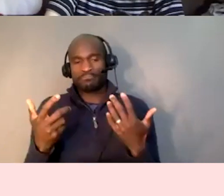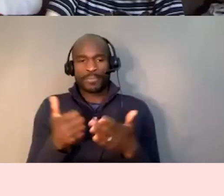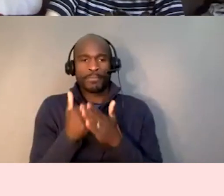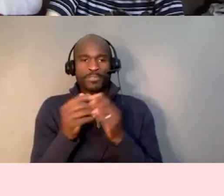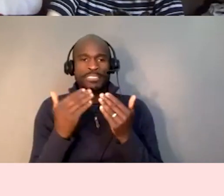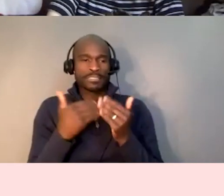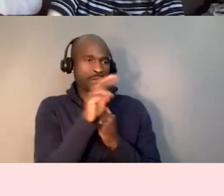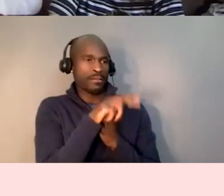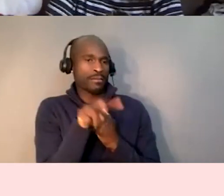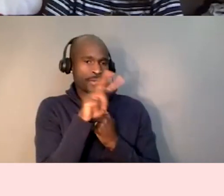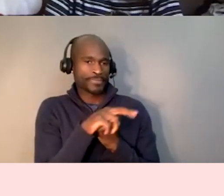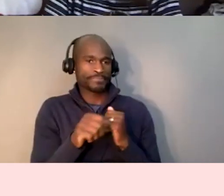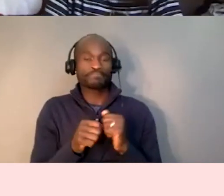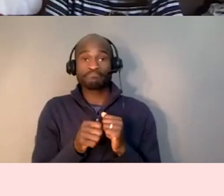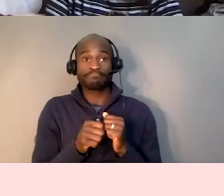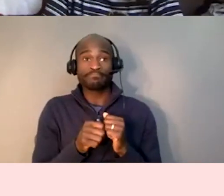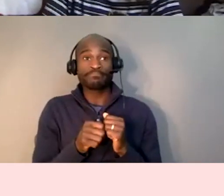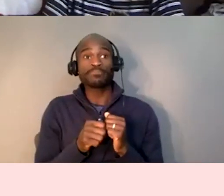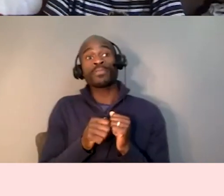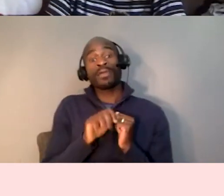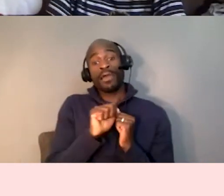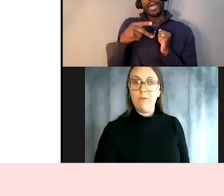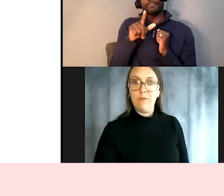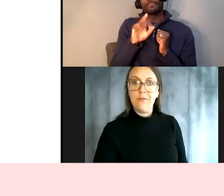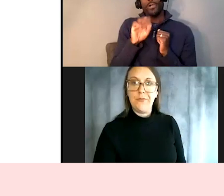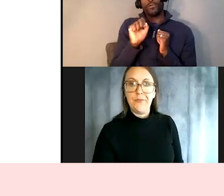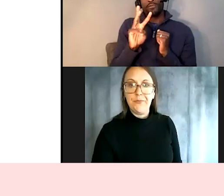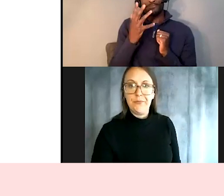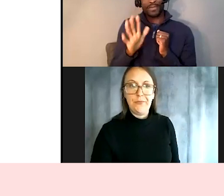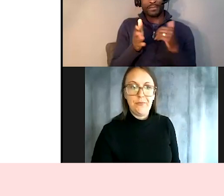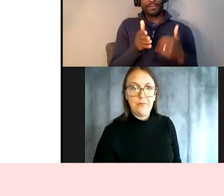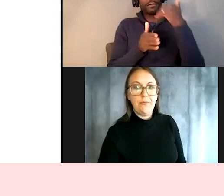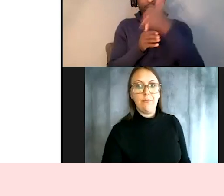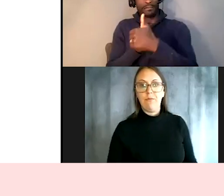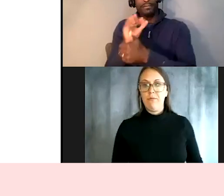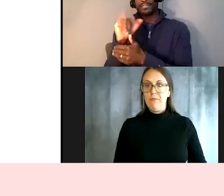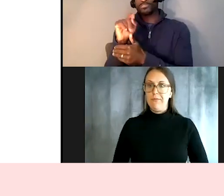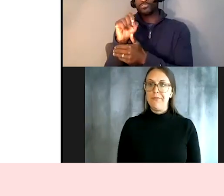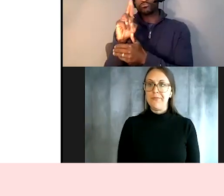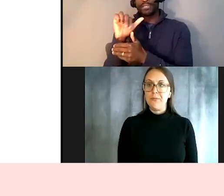which would be in the iteration process, this is basically design part one